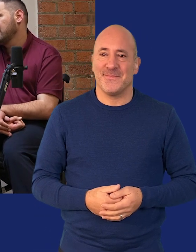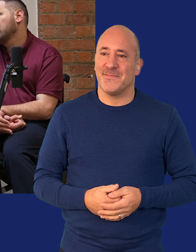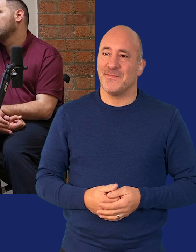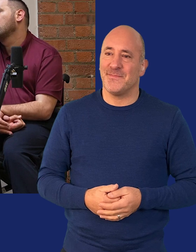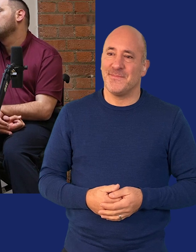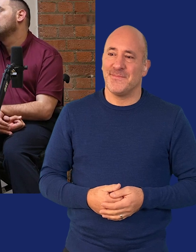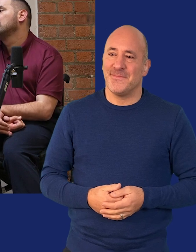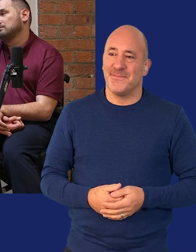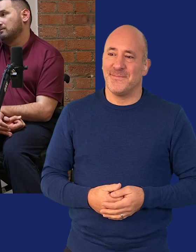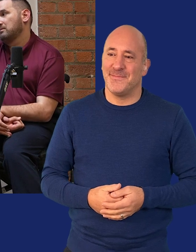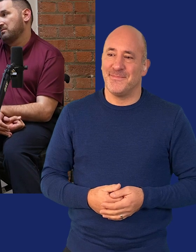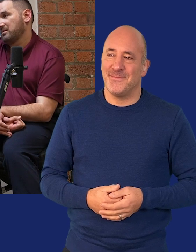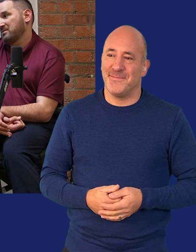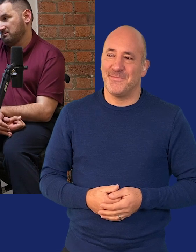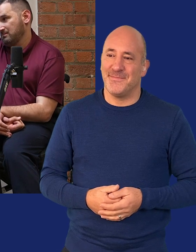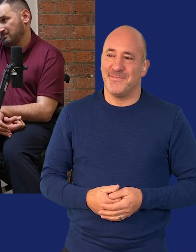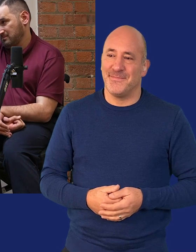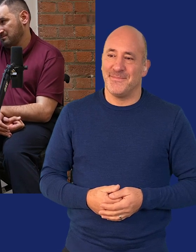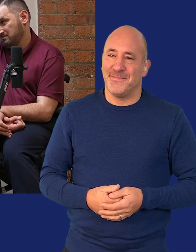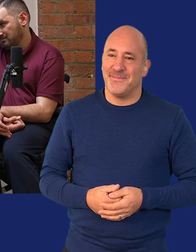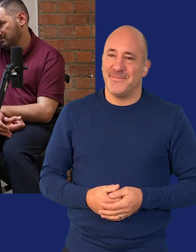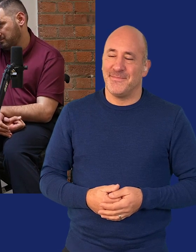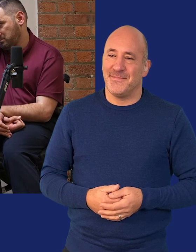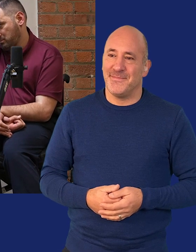that our community wanted to know.